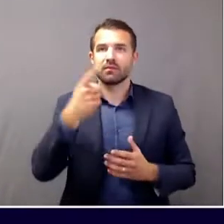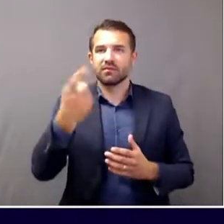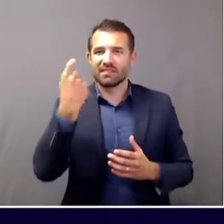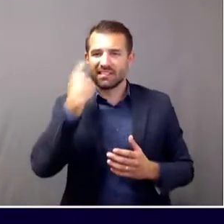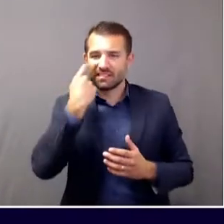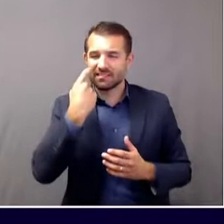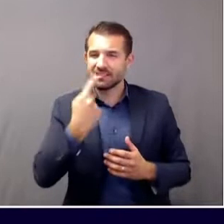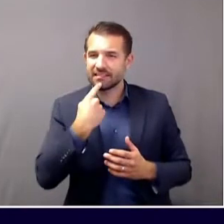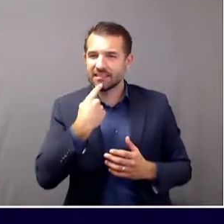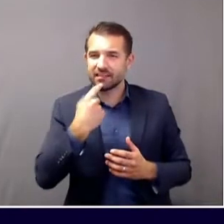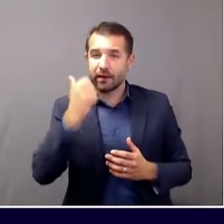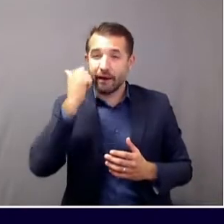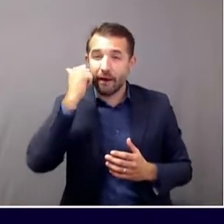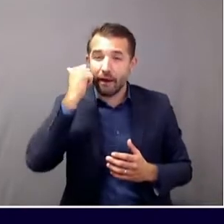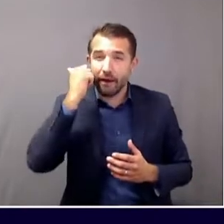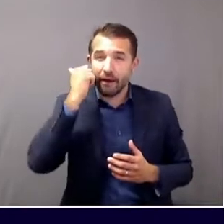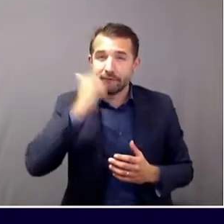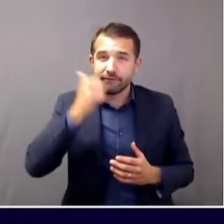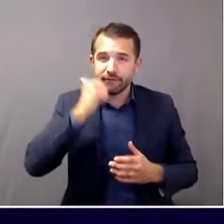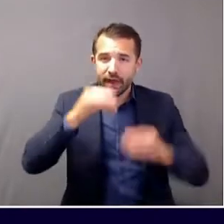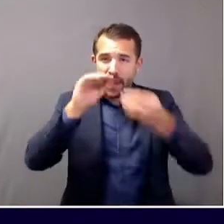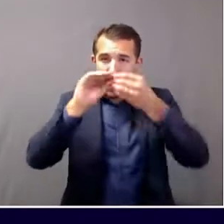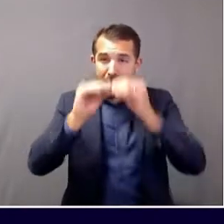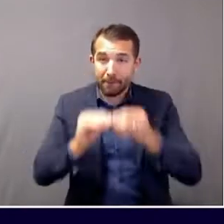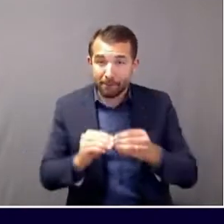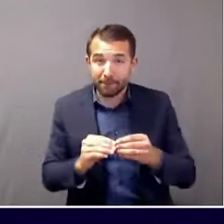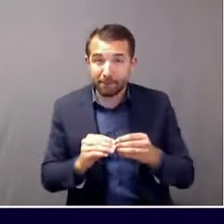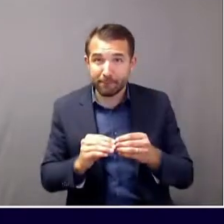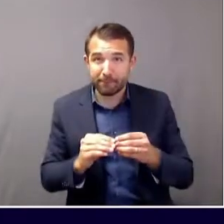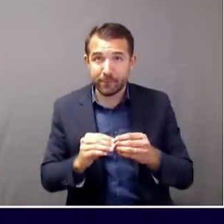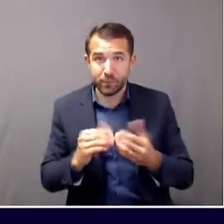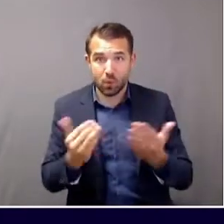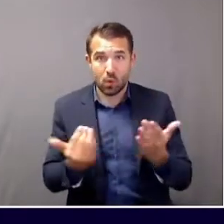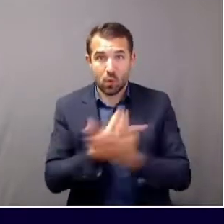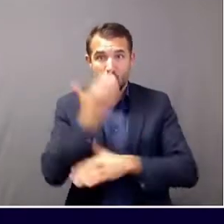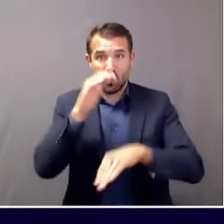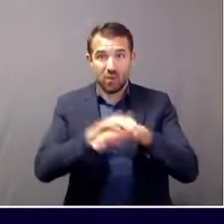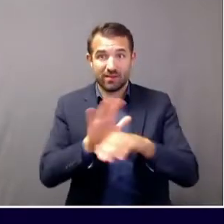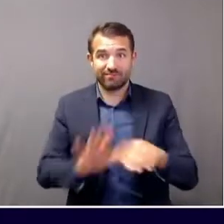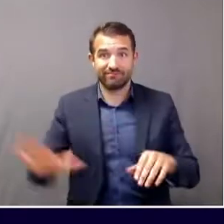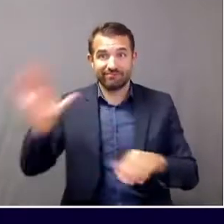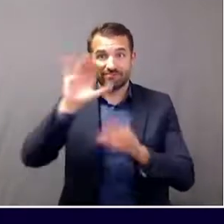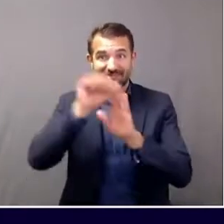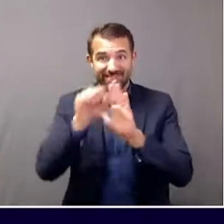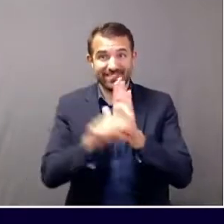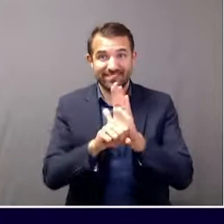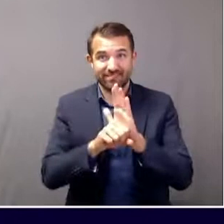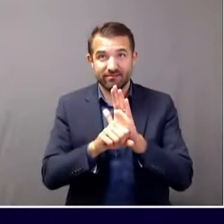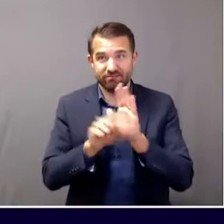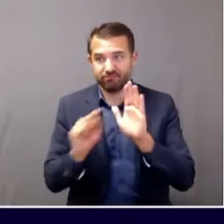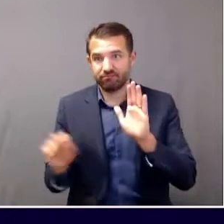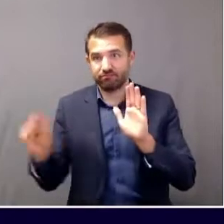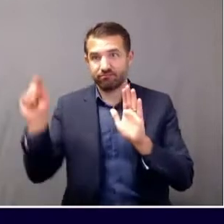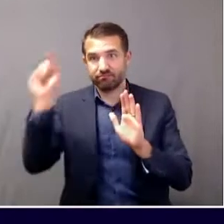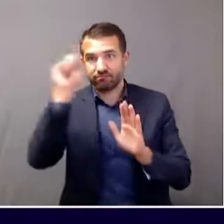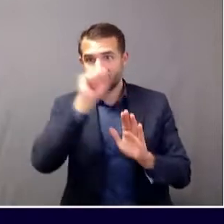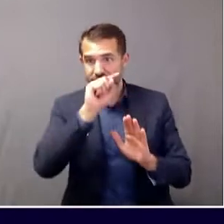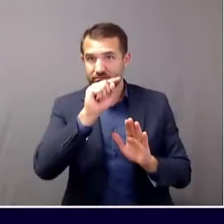coronavirus cases in all five of the other New England states are